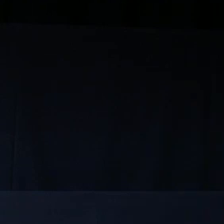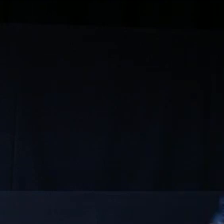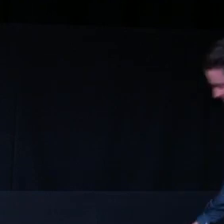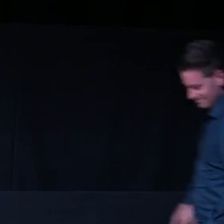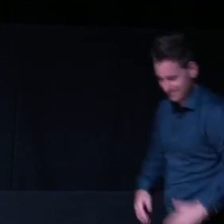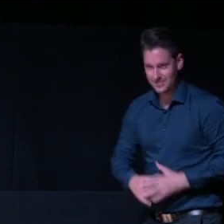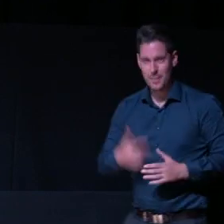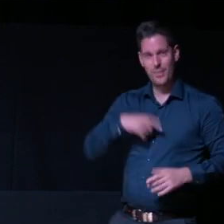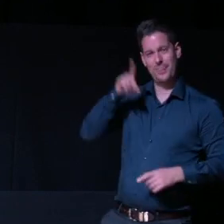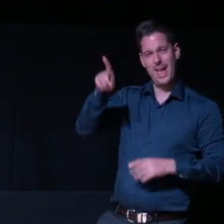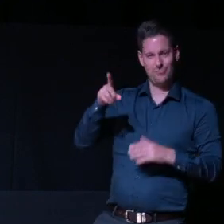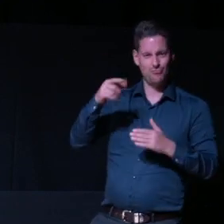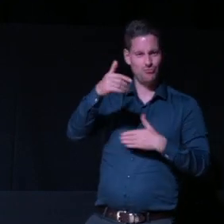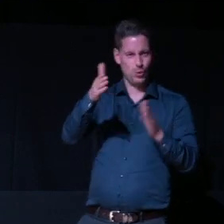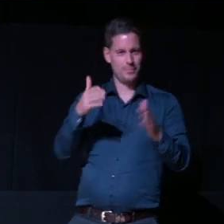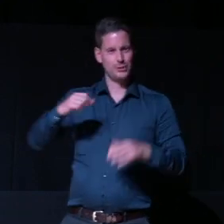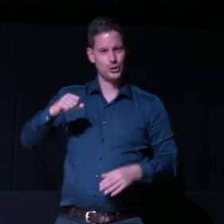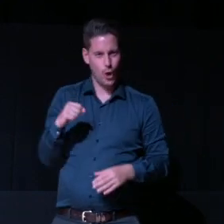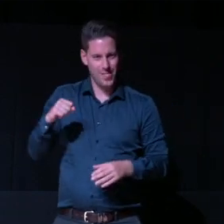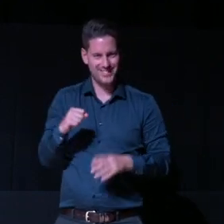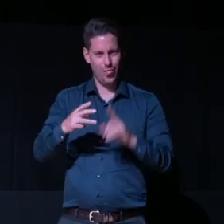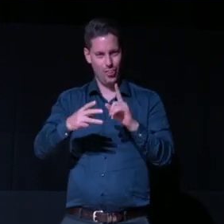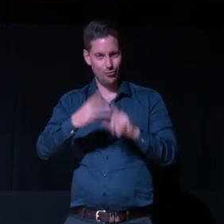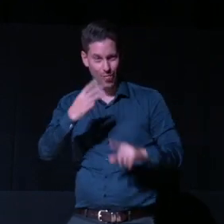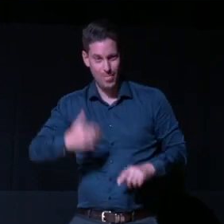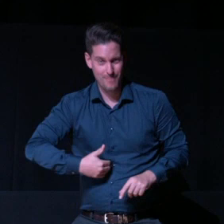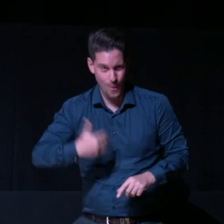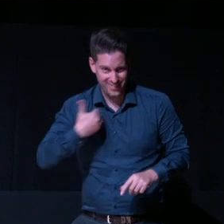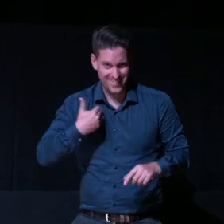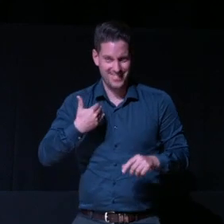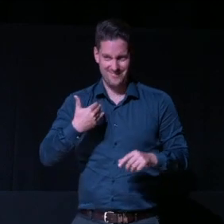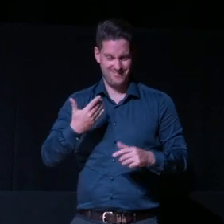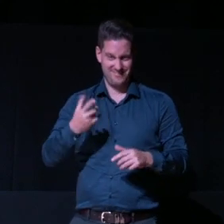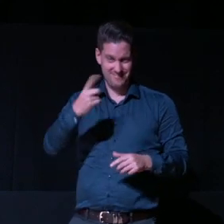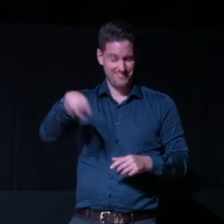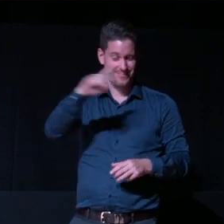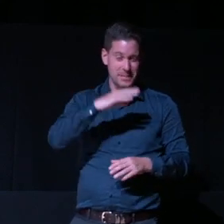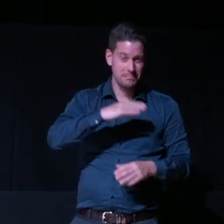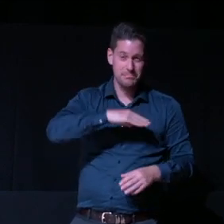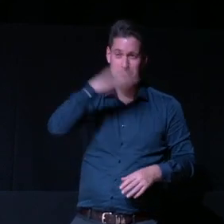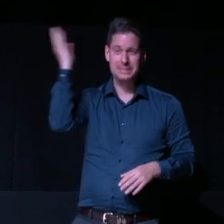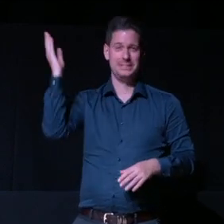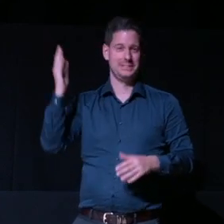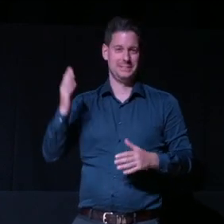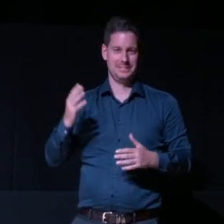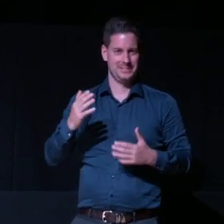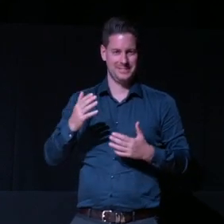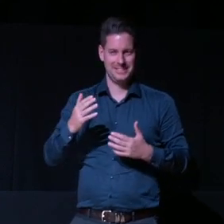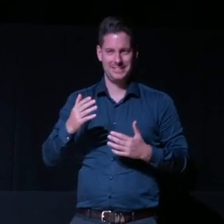this is Scotland and it's 3am and it's like people are like next level drunk. And people were so drunk